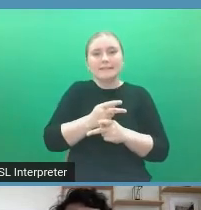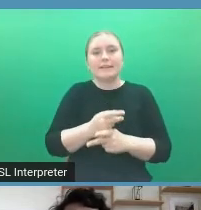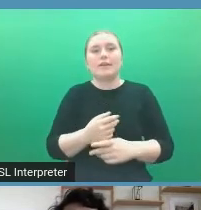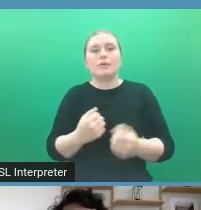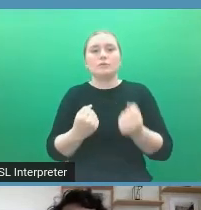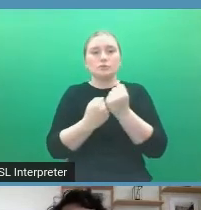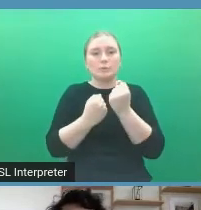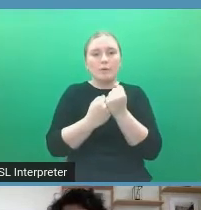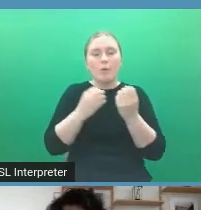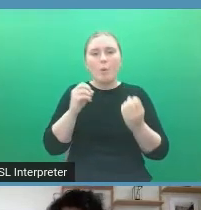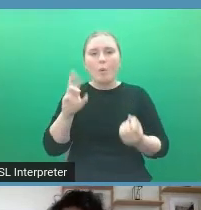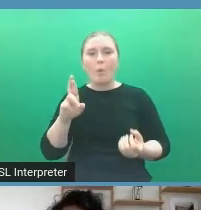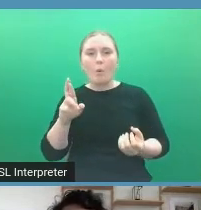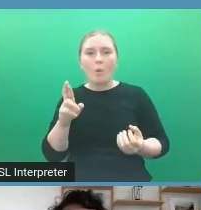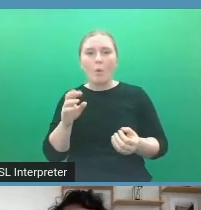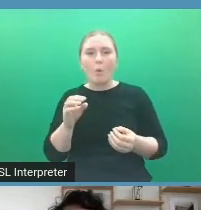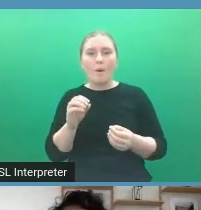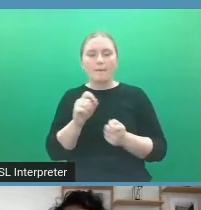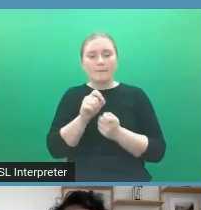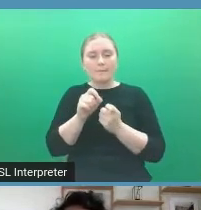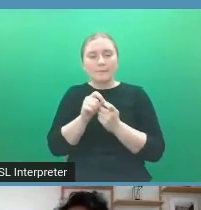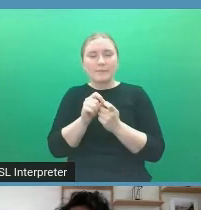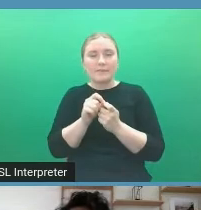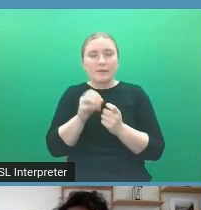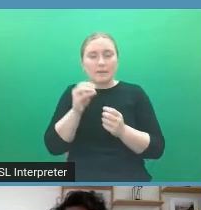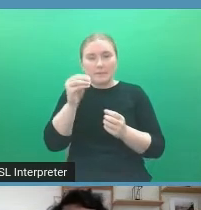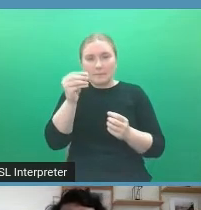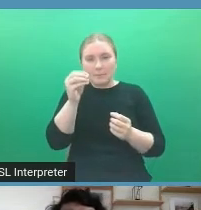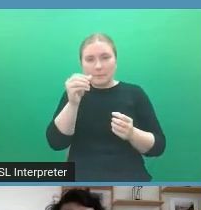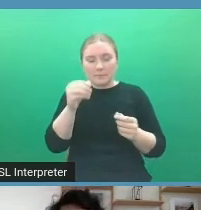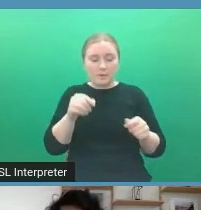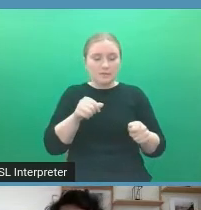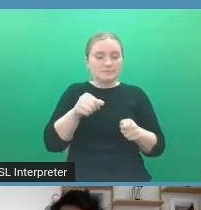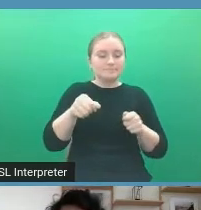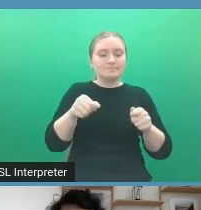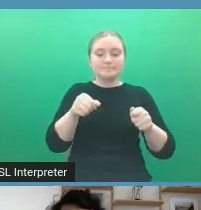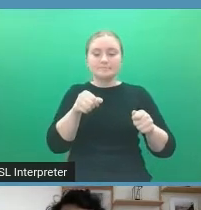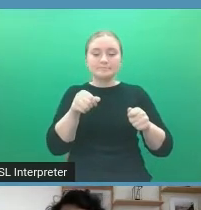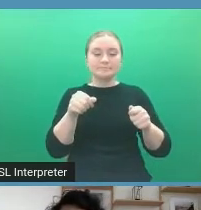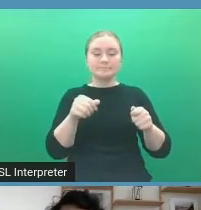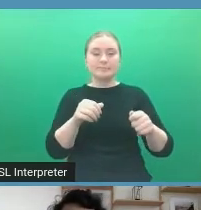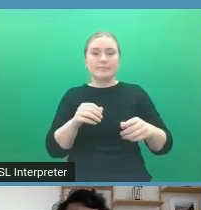that would come up during these processes that themselves could act as tactile pieces. These